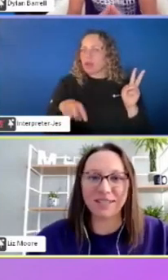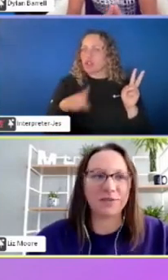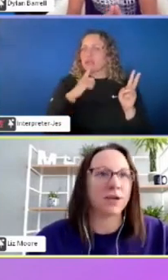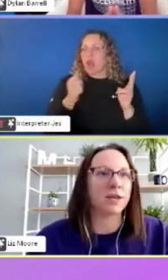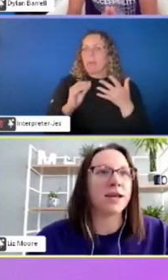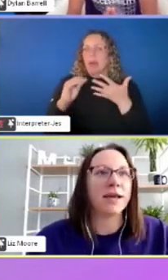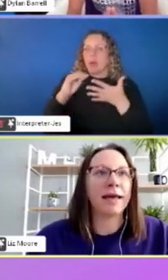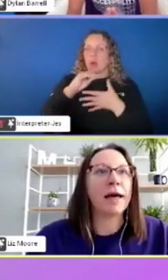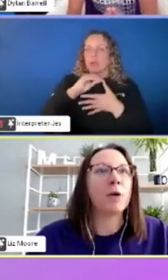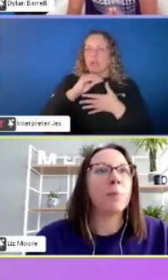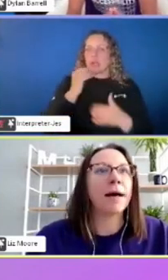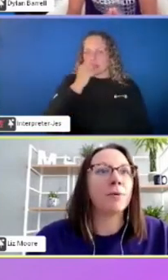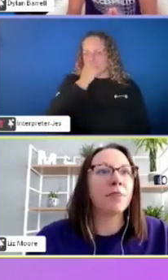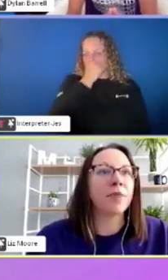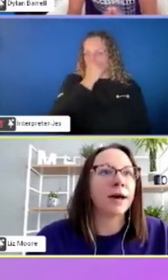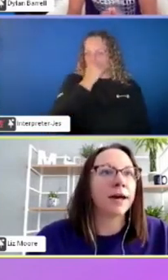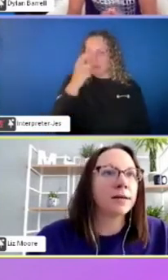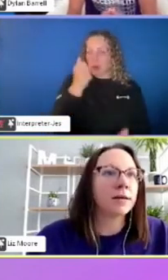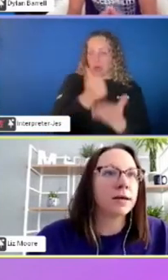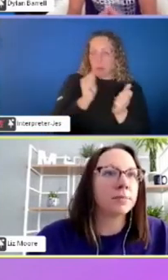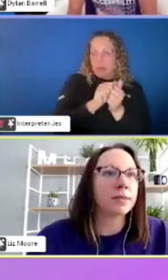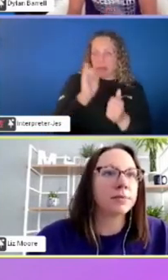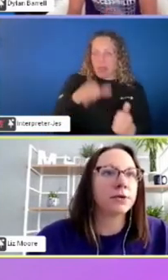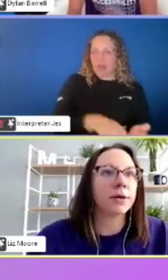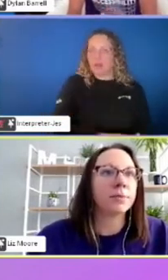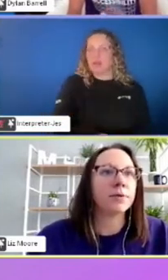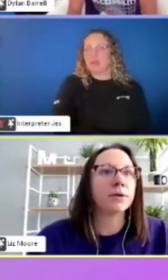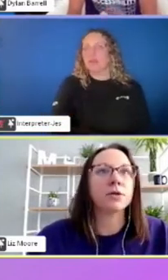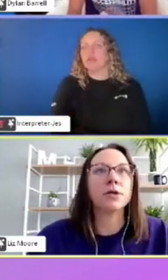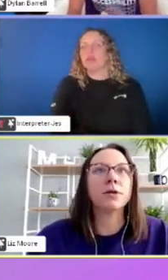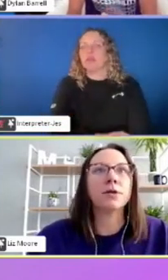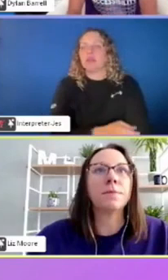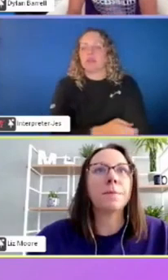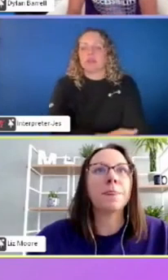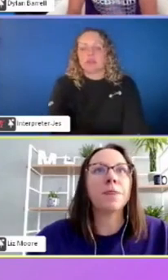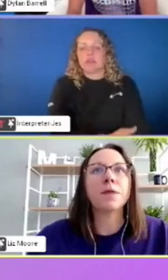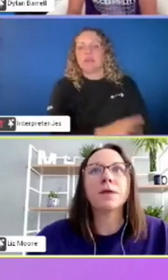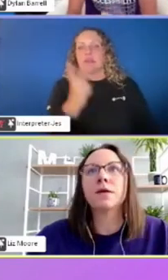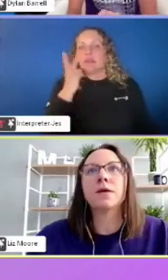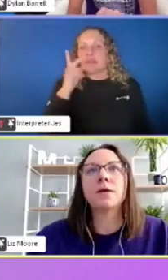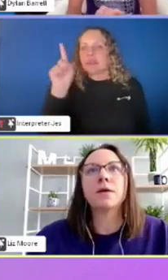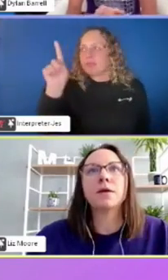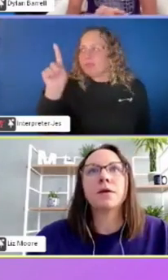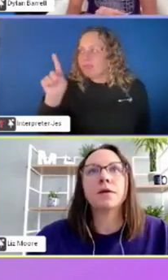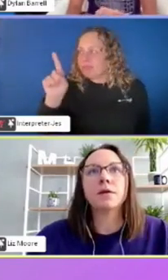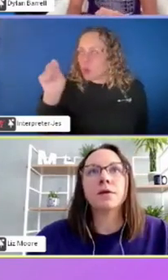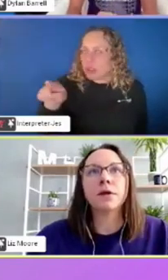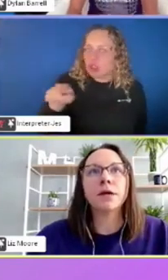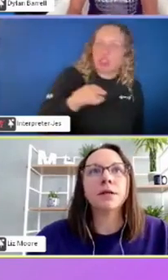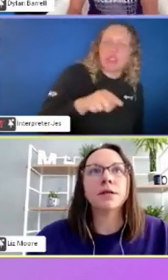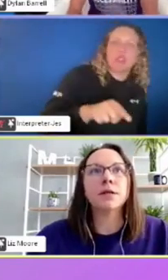if you can help out with that. How about we grab a question here? All right.